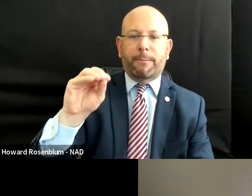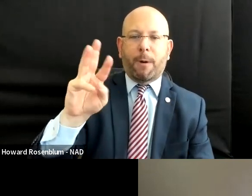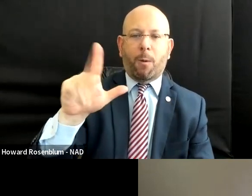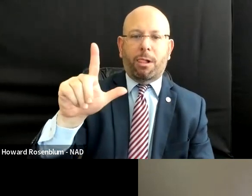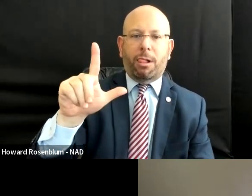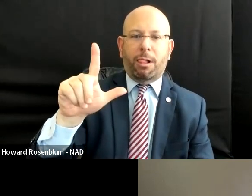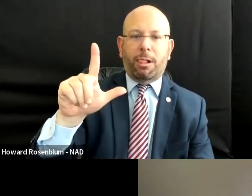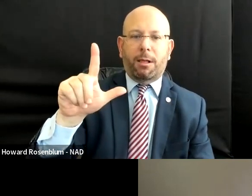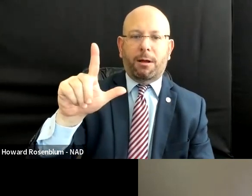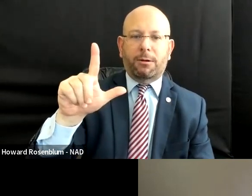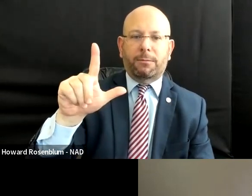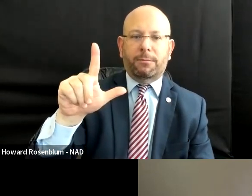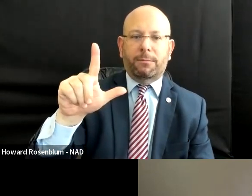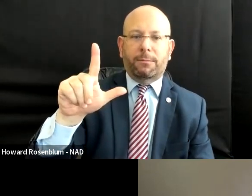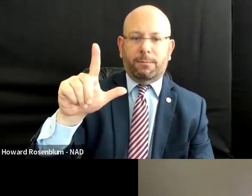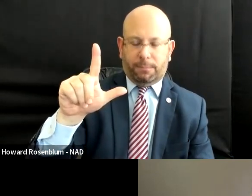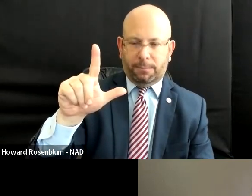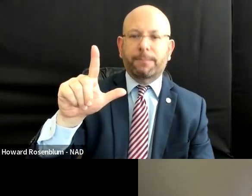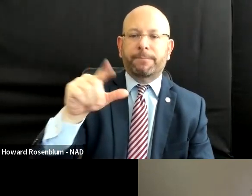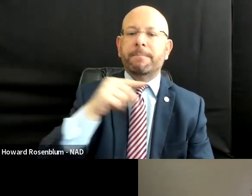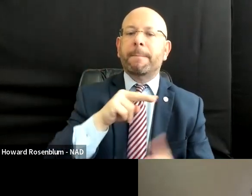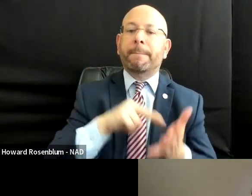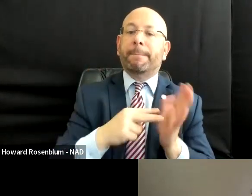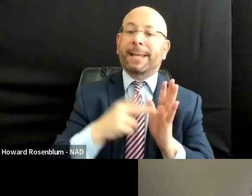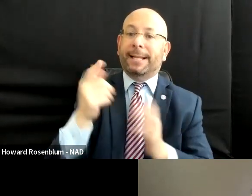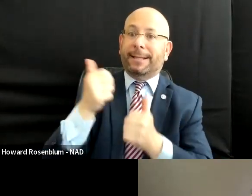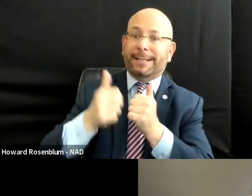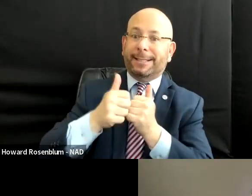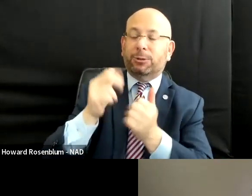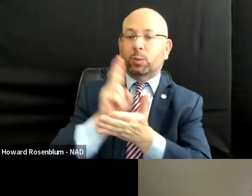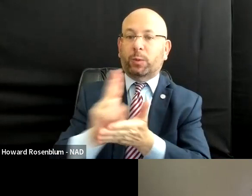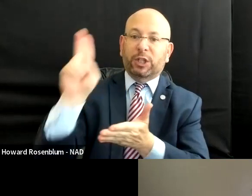an adult group.